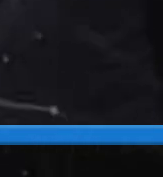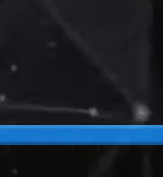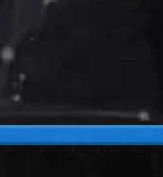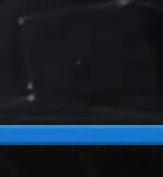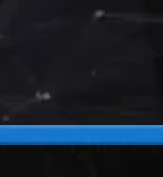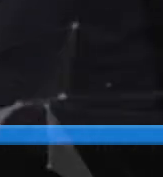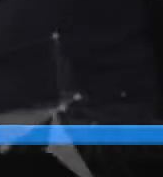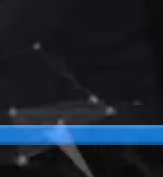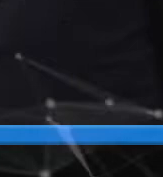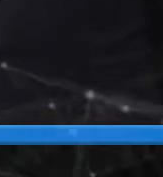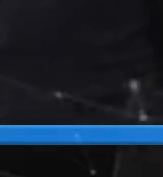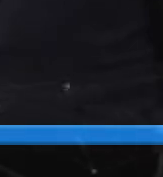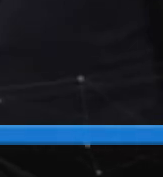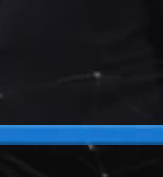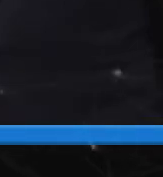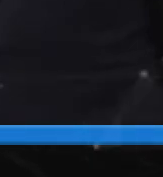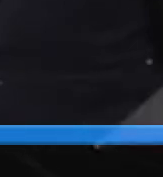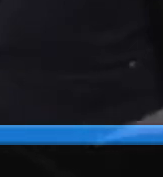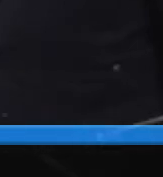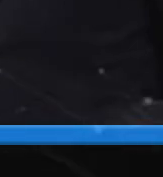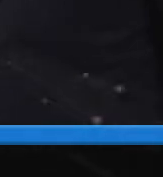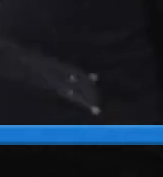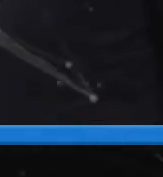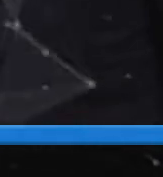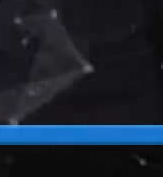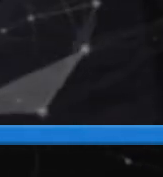At today’s conference the President Andres Manuel Lopez Obrador